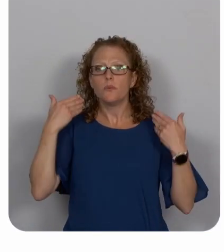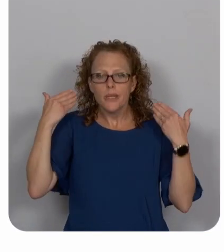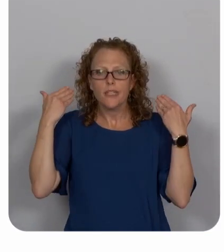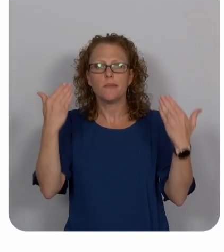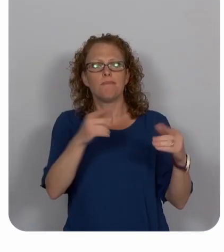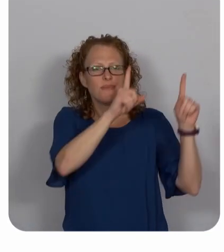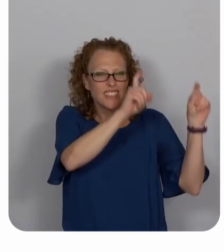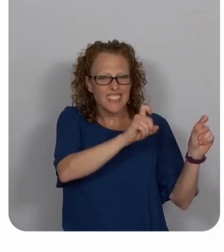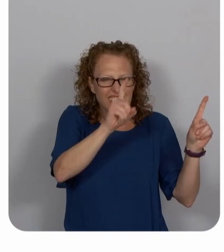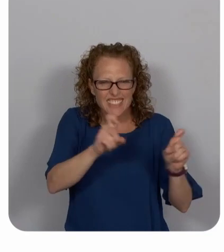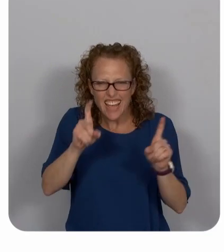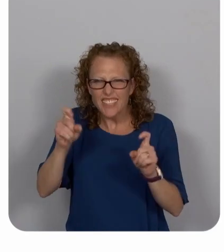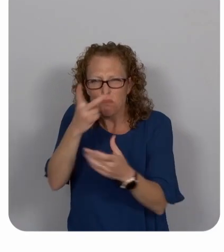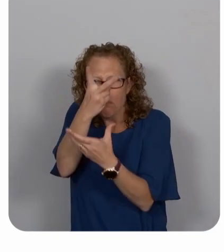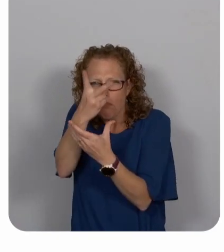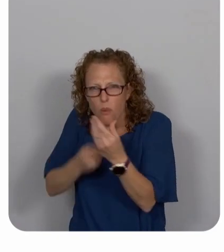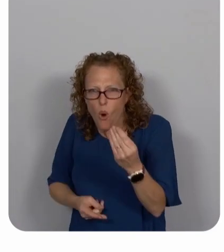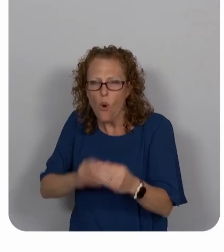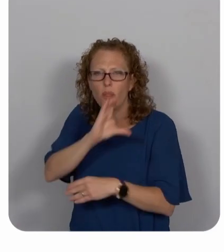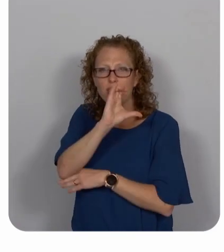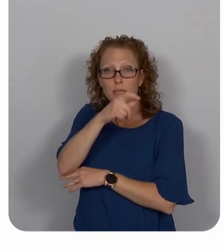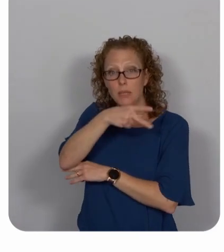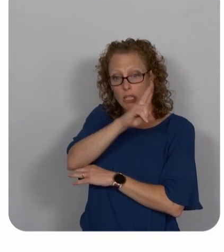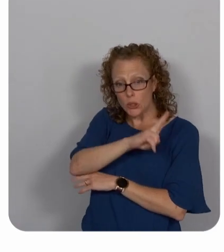and low intensive GPU instances.